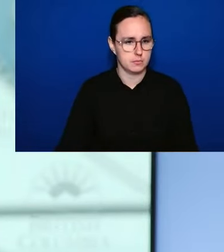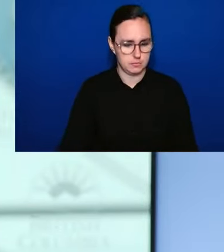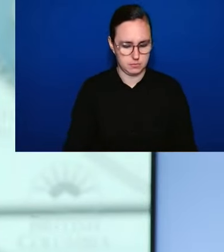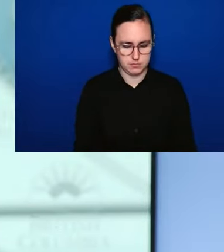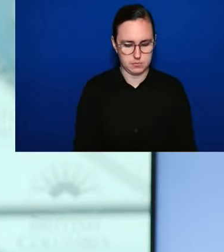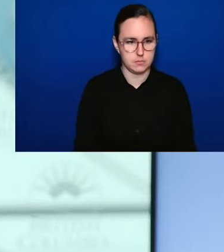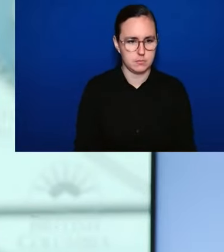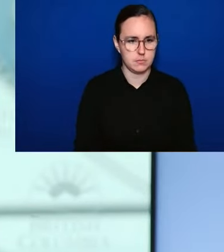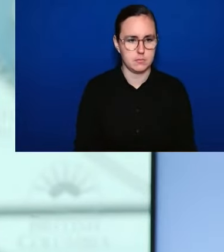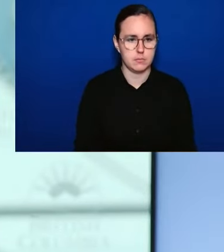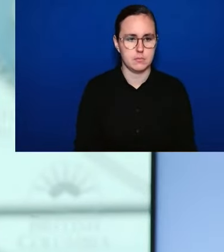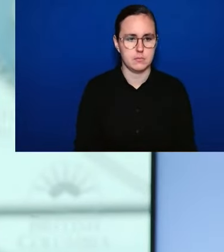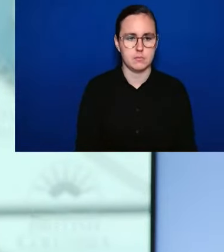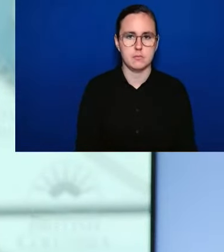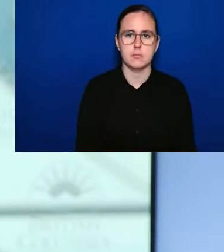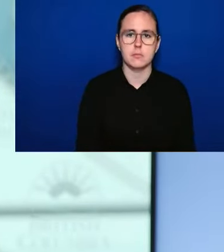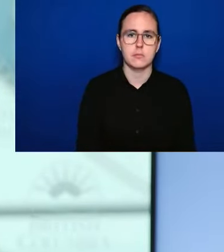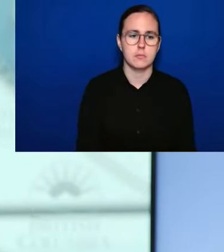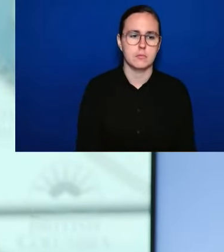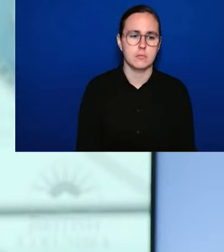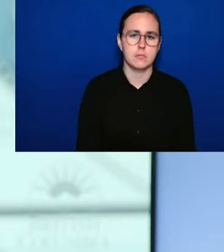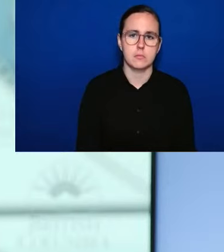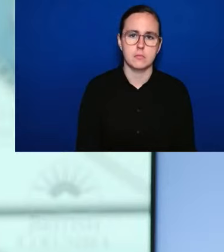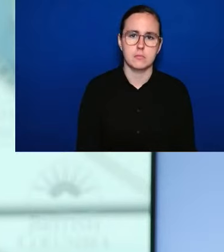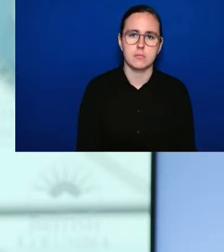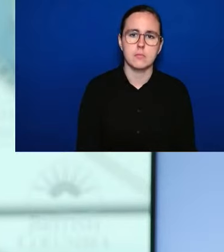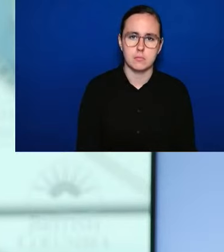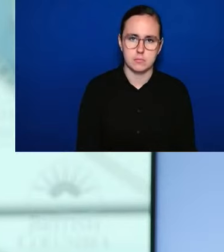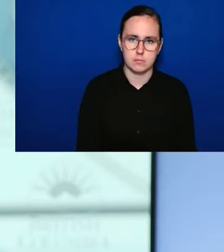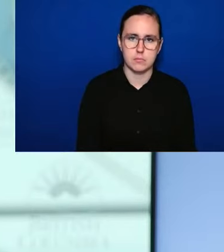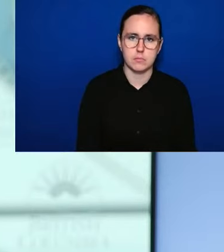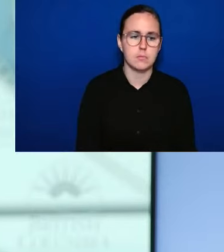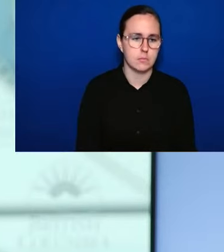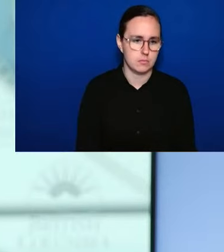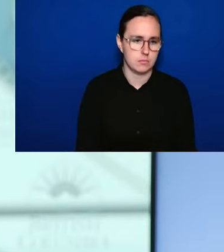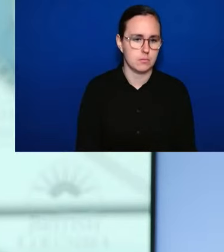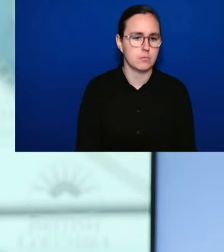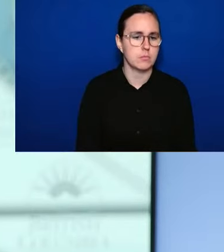the room first. There is a microphone there please state